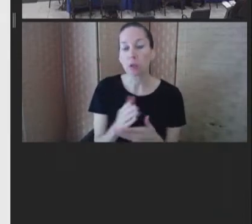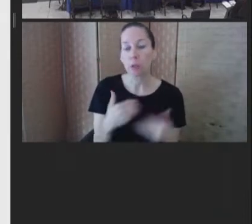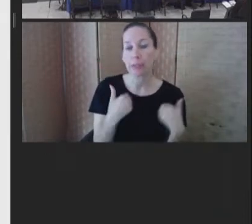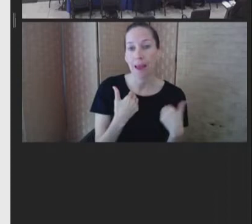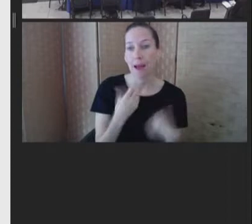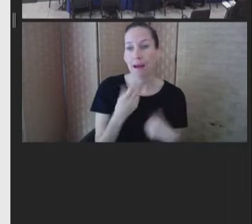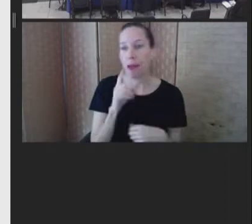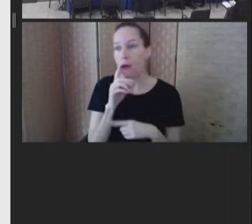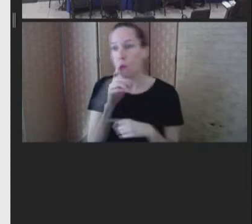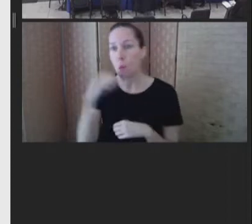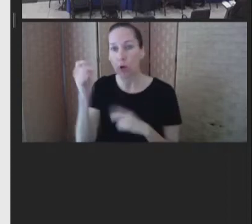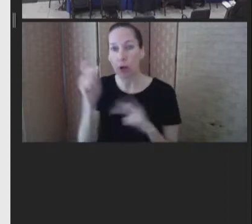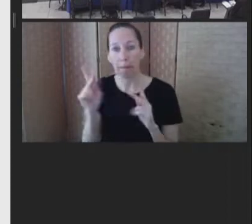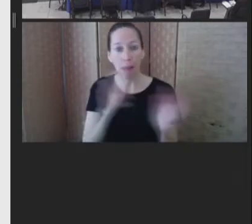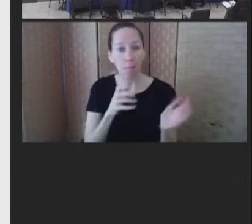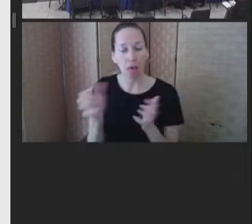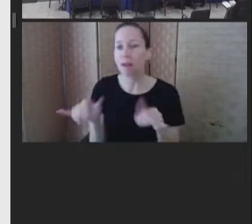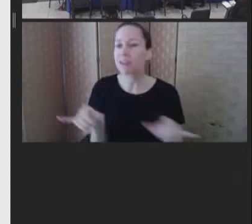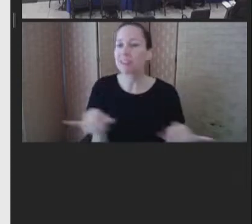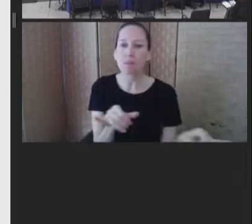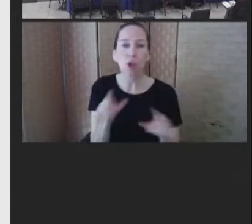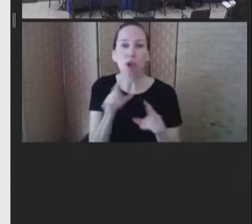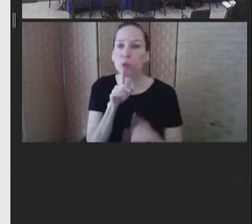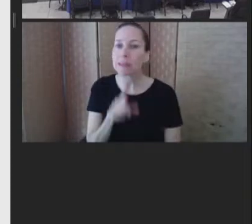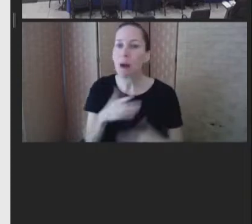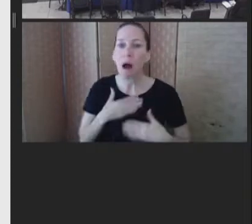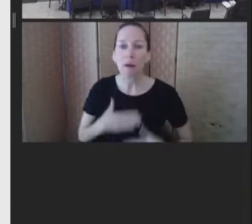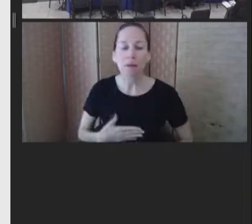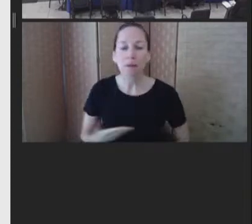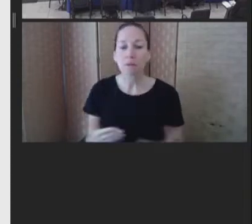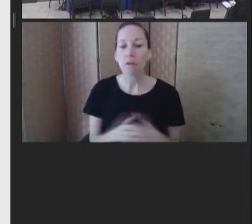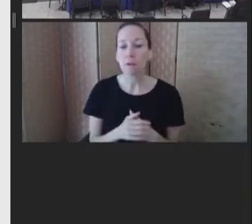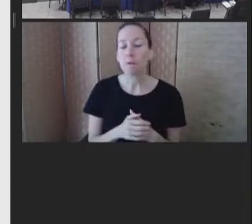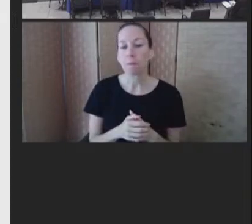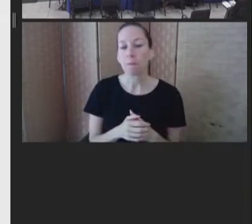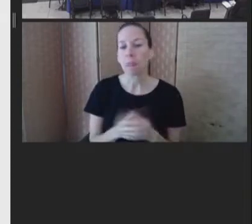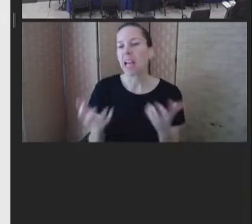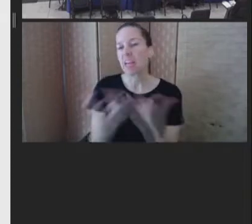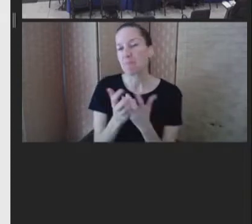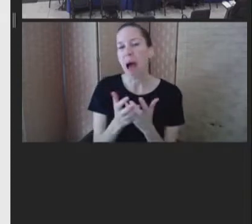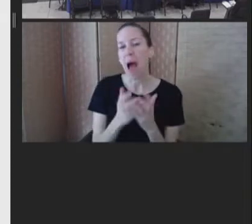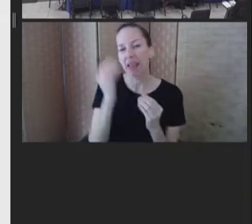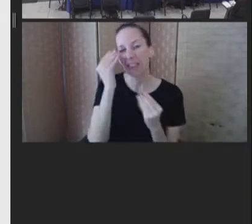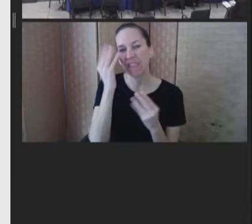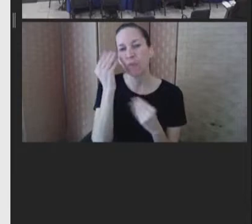and again, they were combined for the purpose of this presentation. And since we had a group